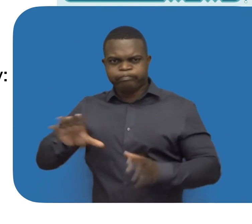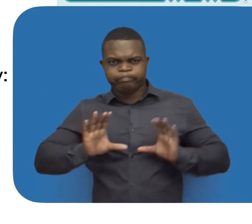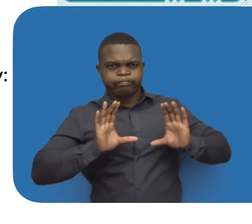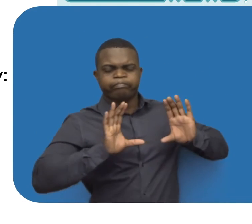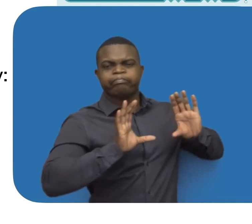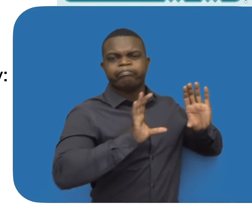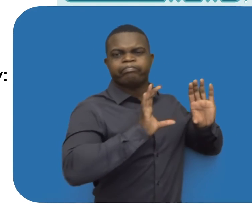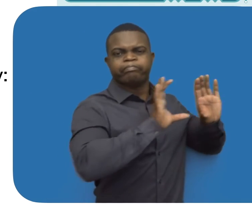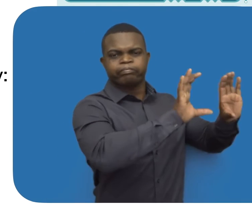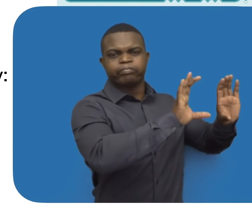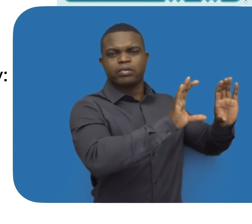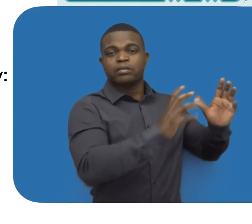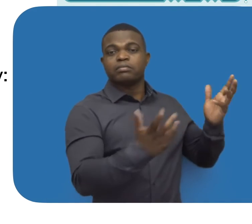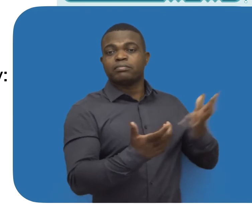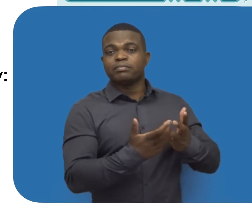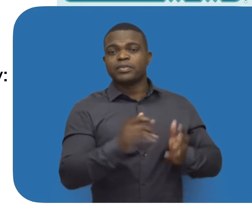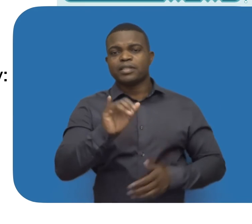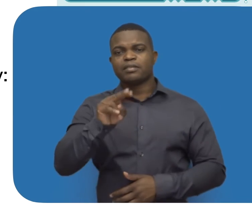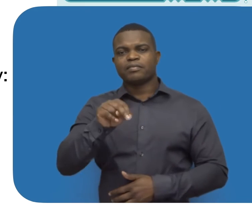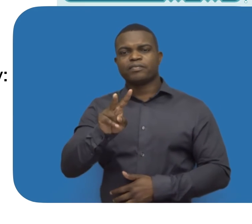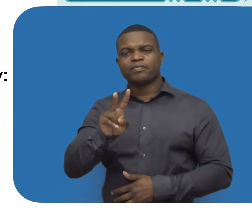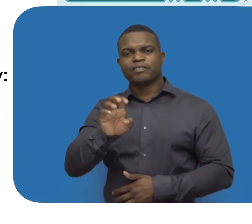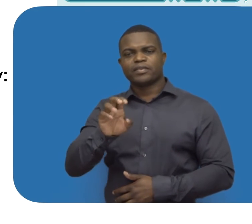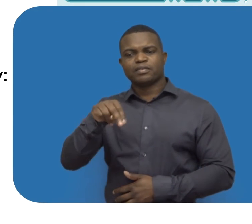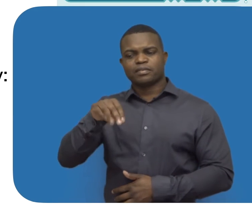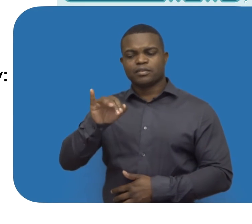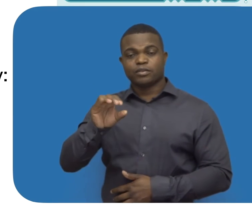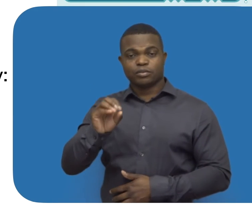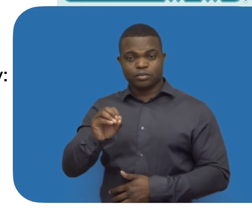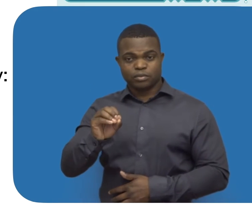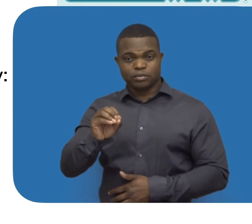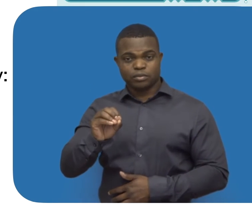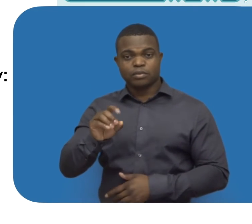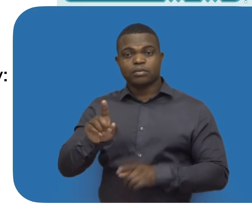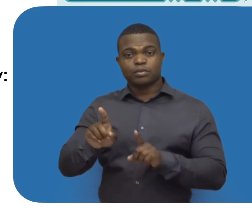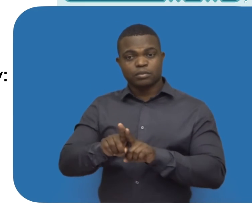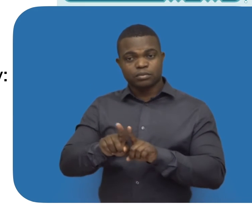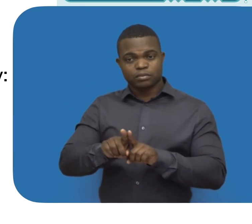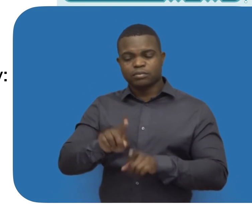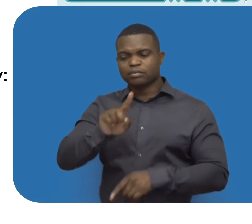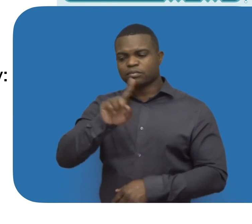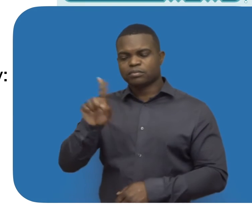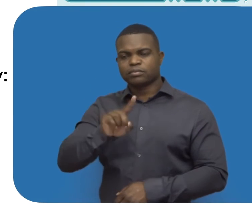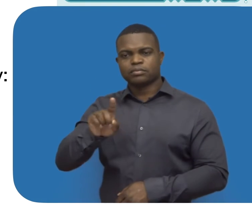The archive is run using Invenio RDM, the same repository software as Zenodo,